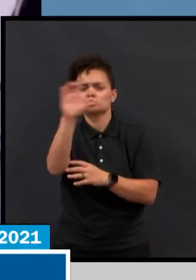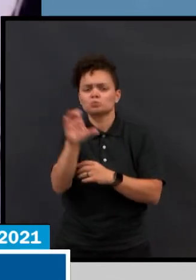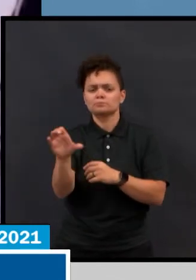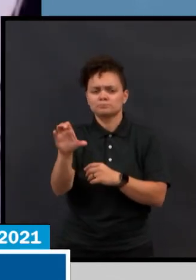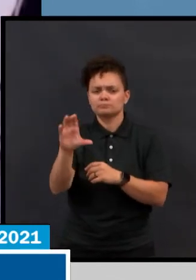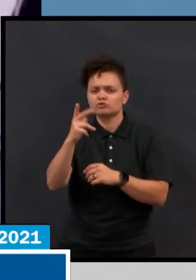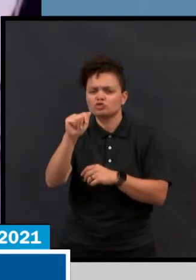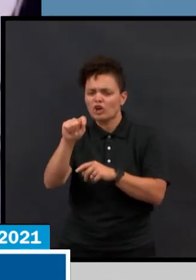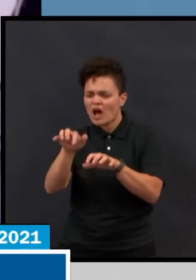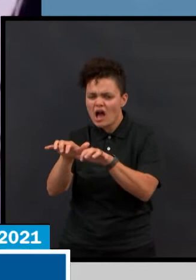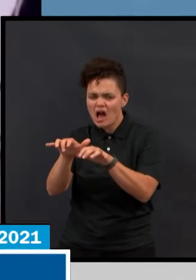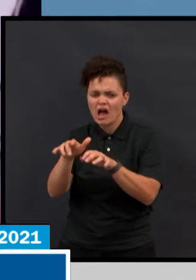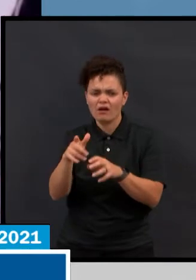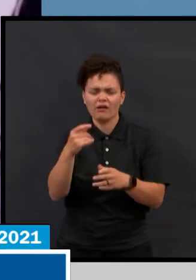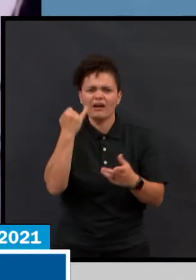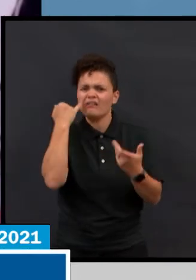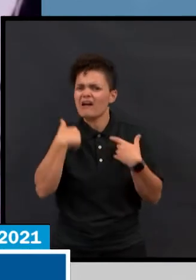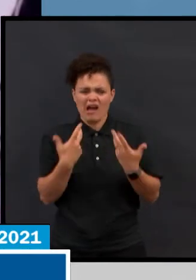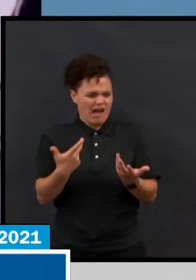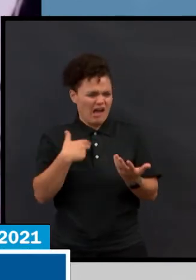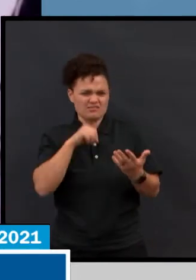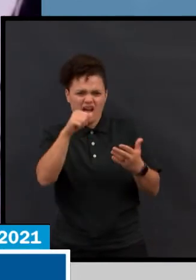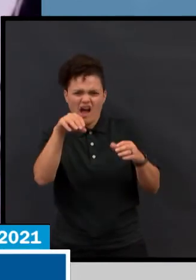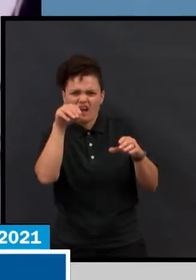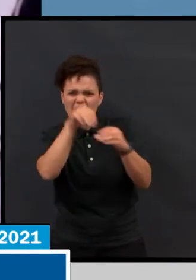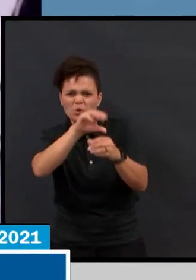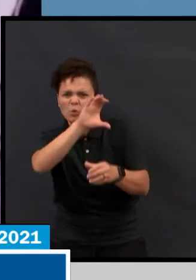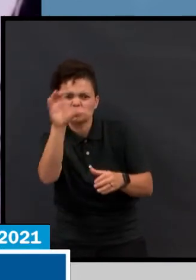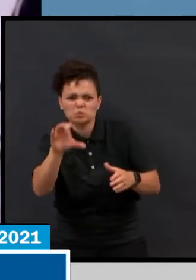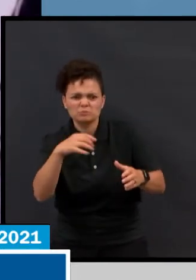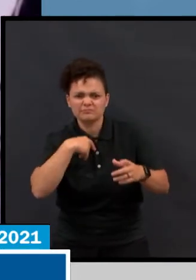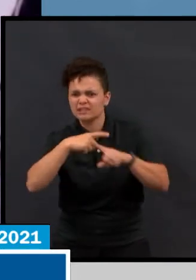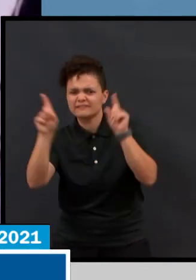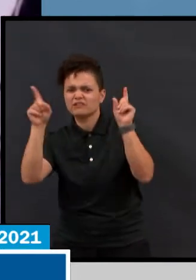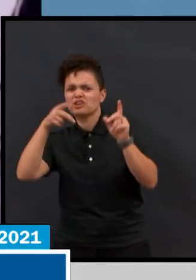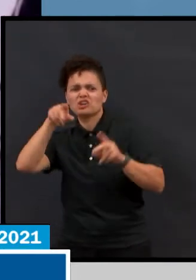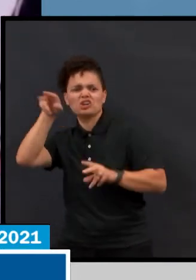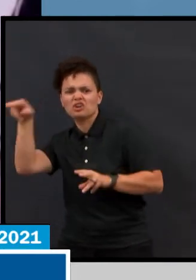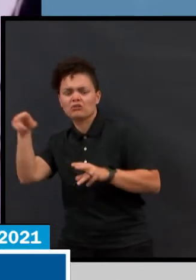that's okay too we have got people monitoring all the social media platforms i've just told